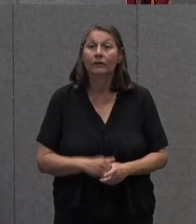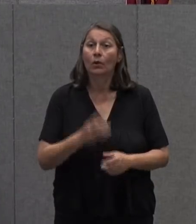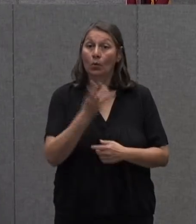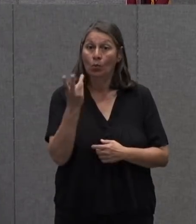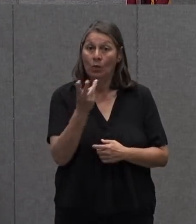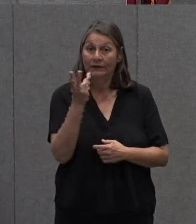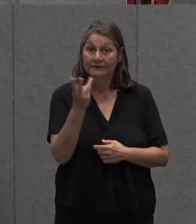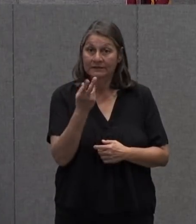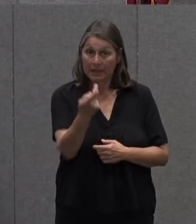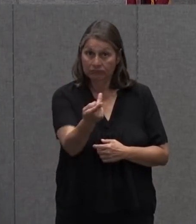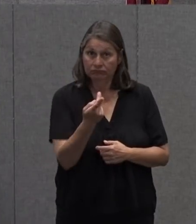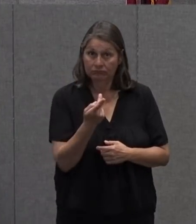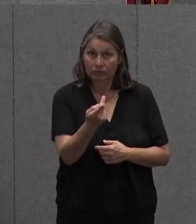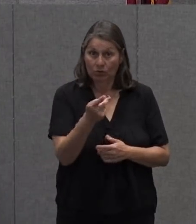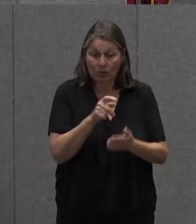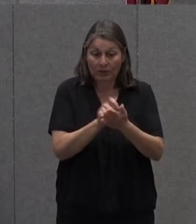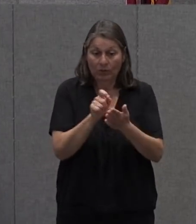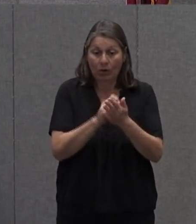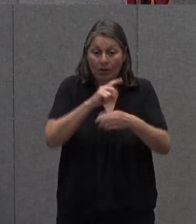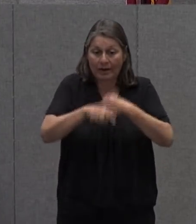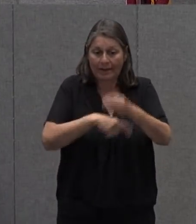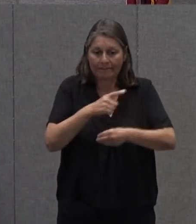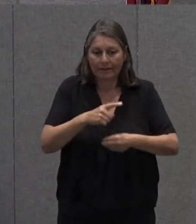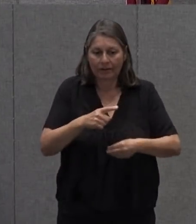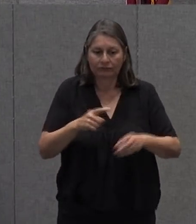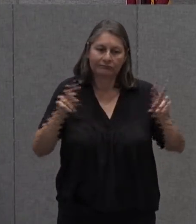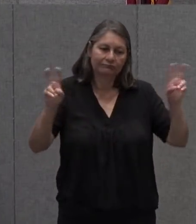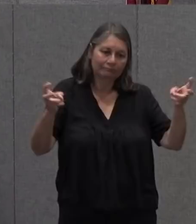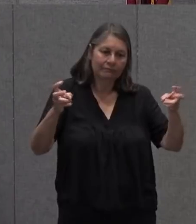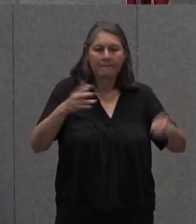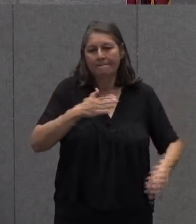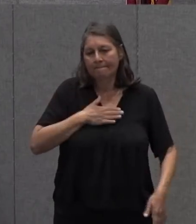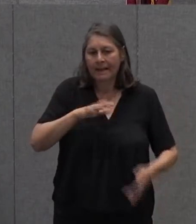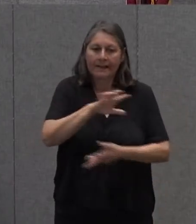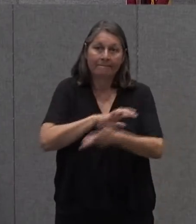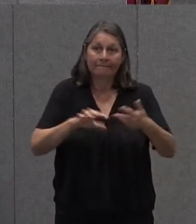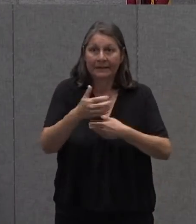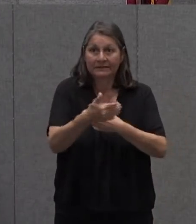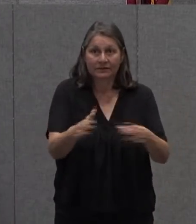about my messy room. Because I always had a messy room growing up.